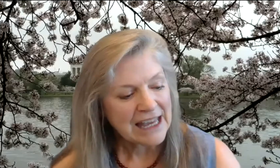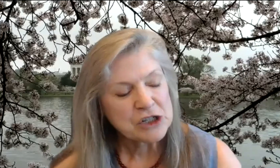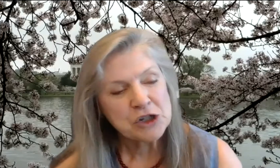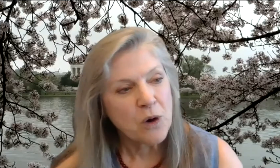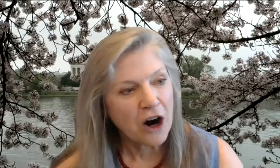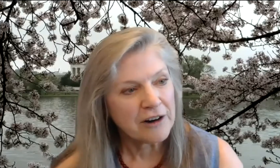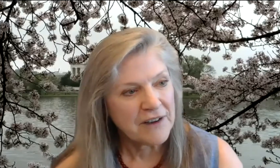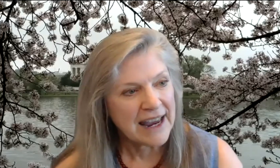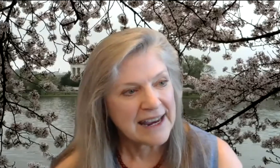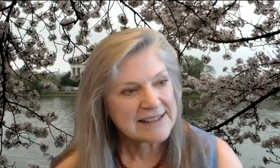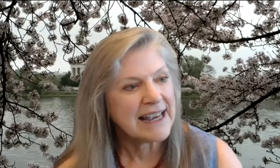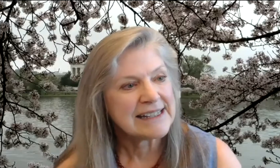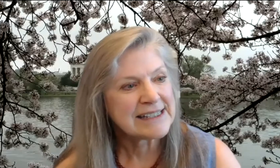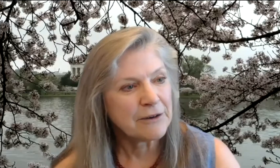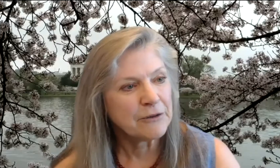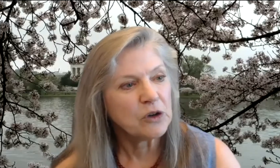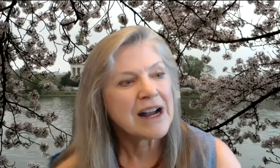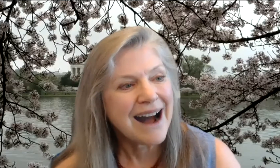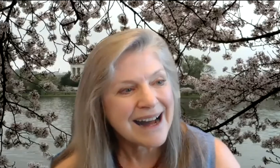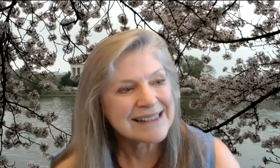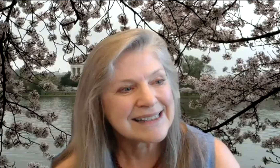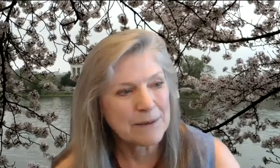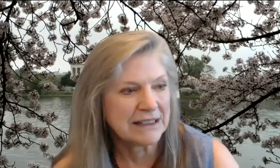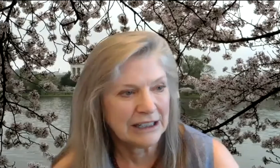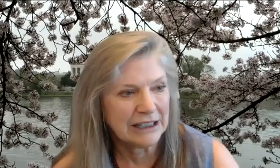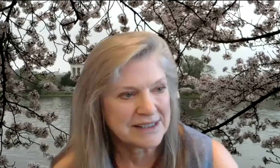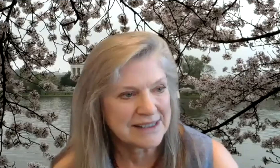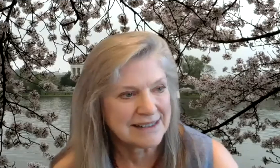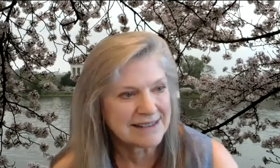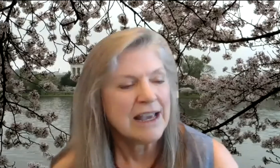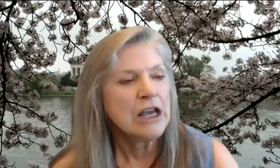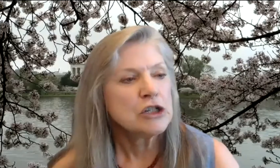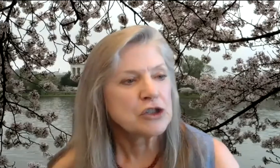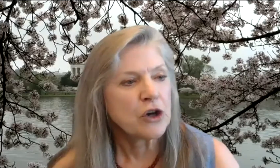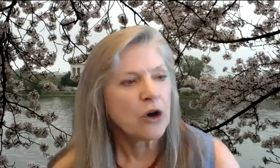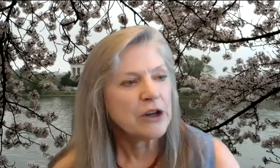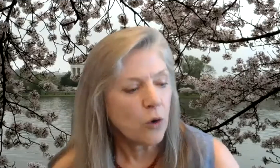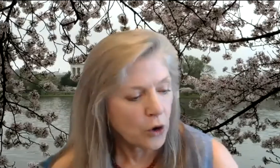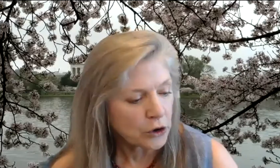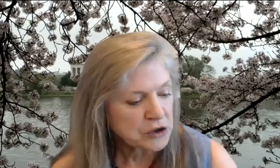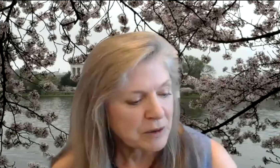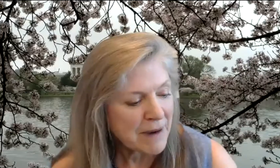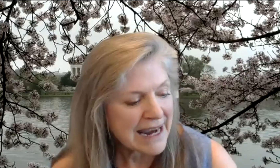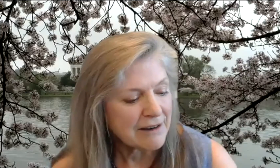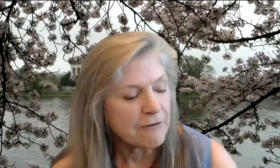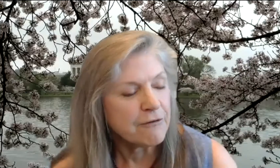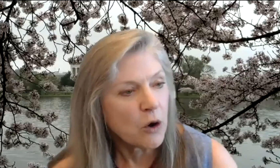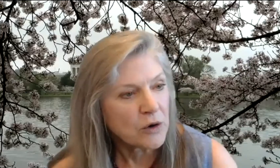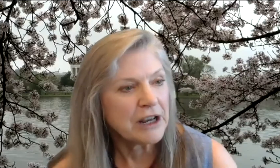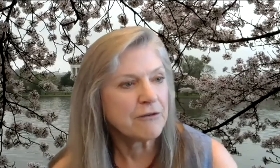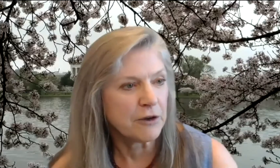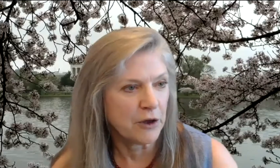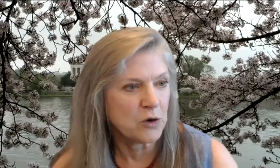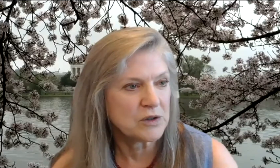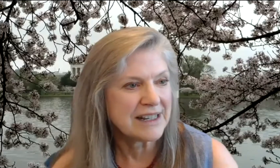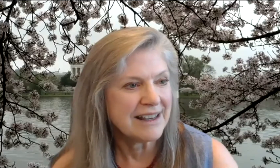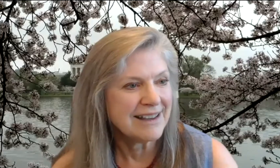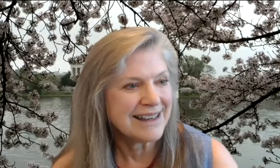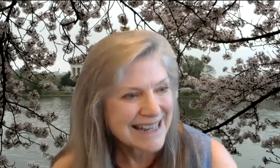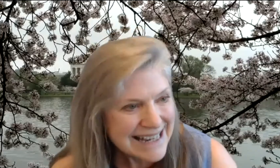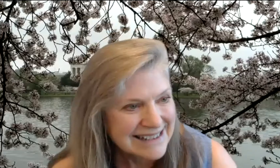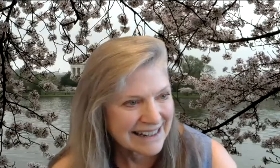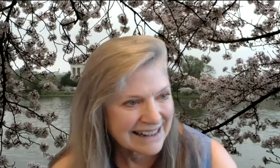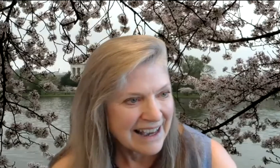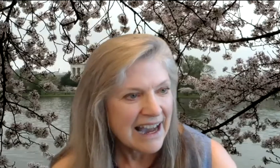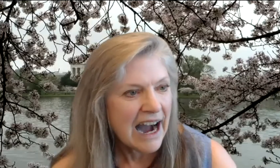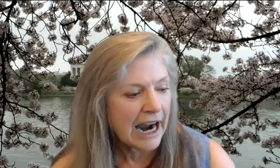and two RFAs and several concept clearances. In order to make voting for those easy, I